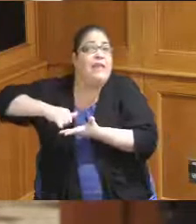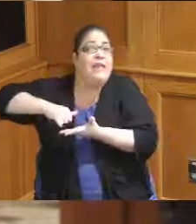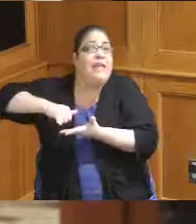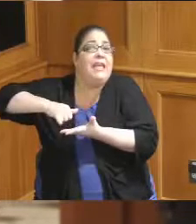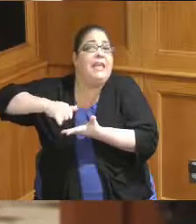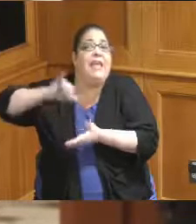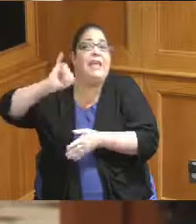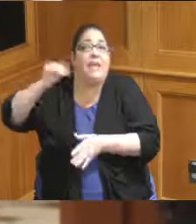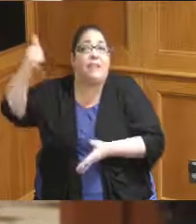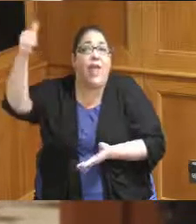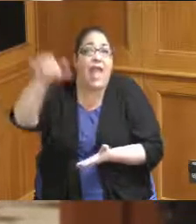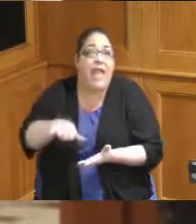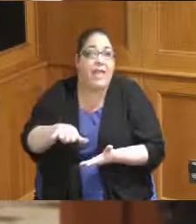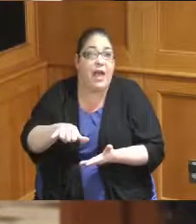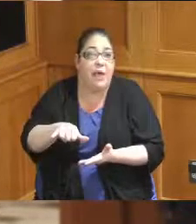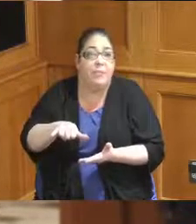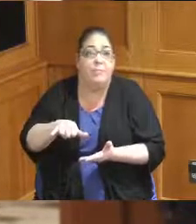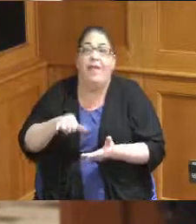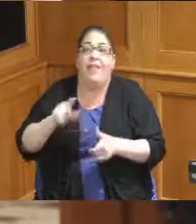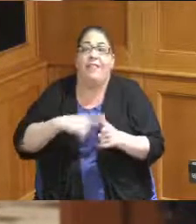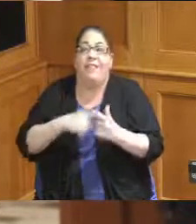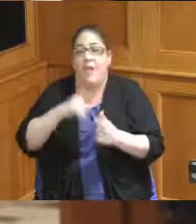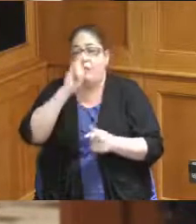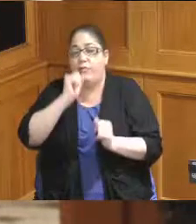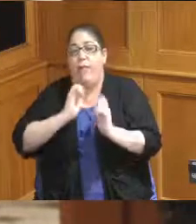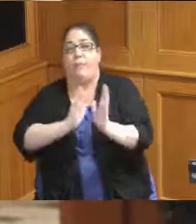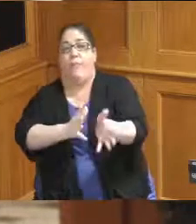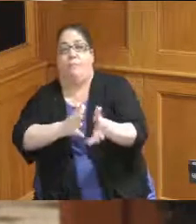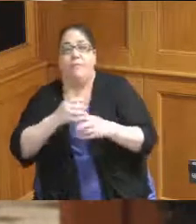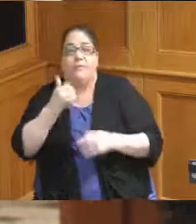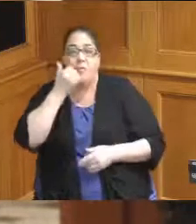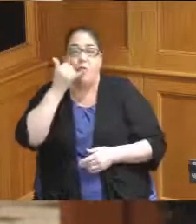that presents to us as an abandoned phone call that abandoned phone call then someone has to